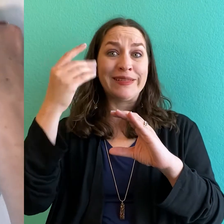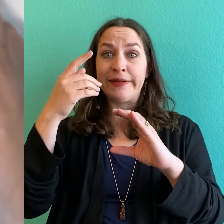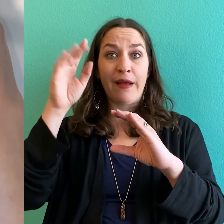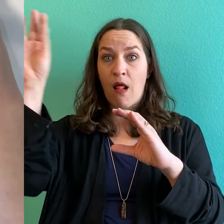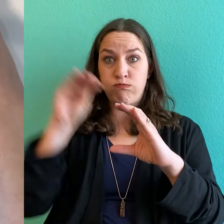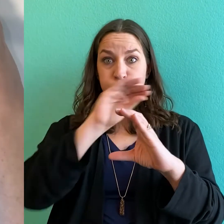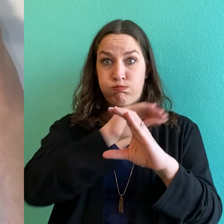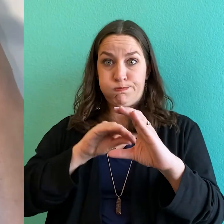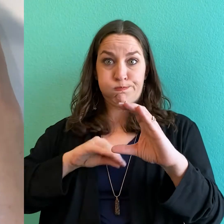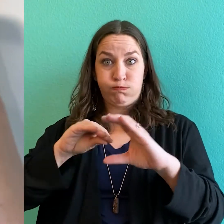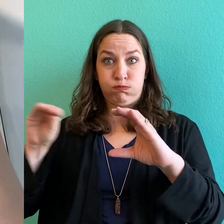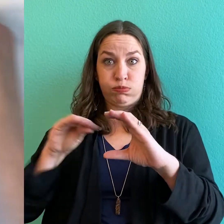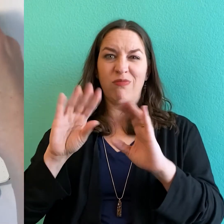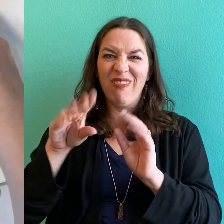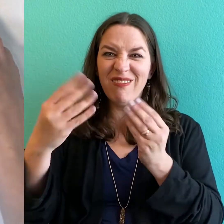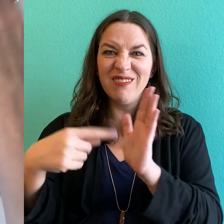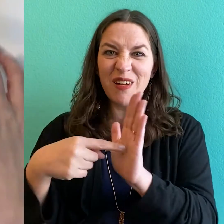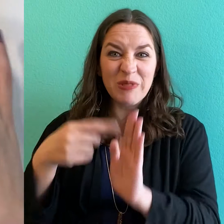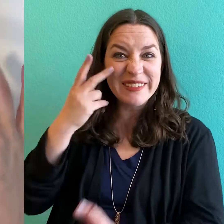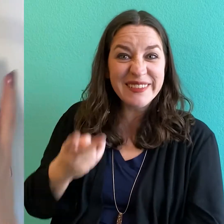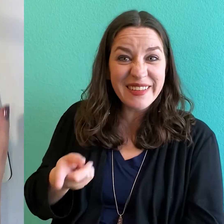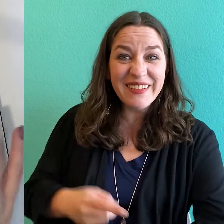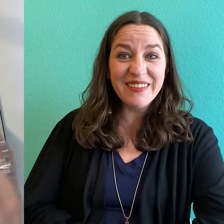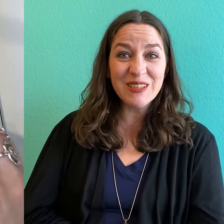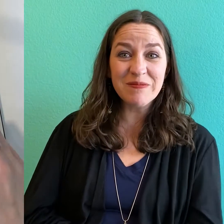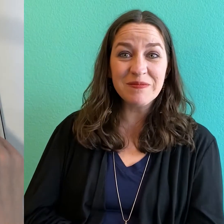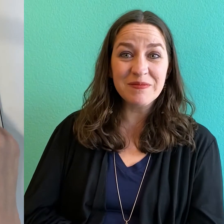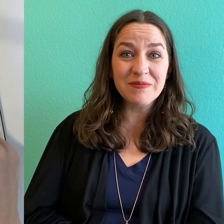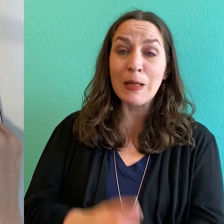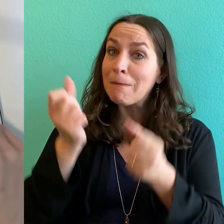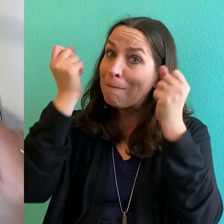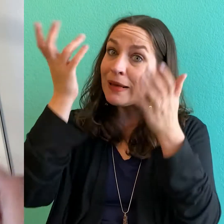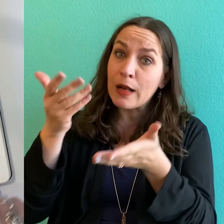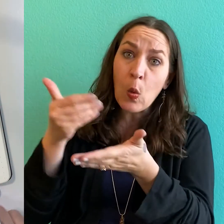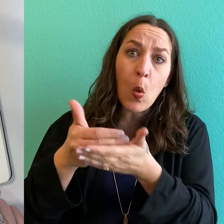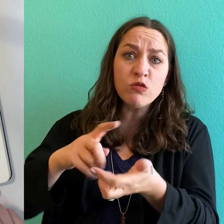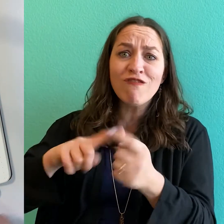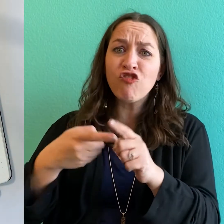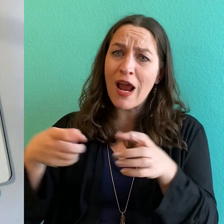like. They'll say, I have this many close friends. I have this many close friends. I couldn't fit them all in there. They wouldn't fit in there.